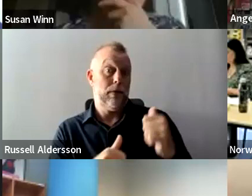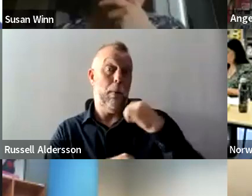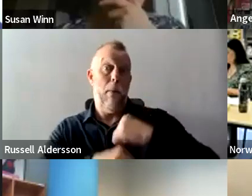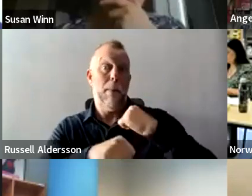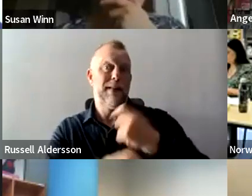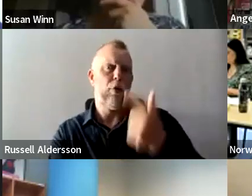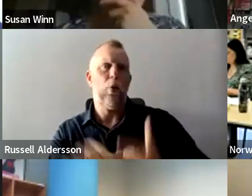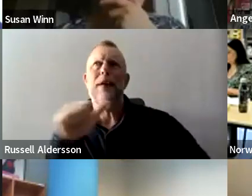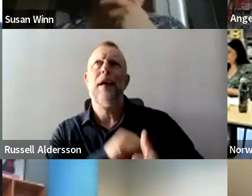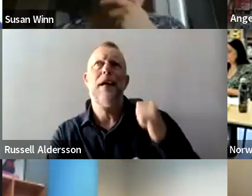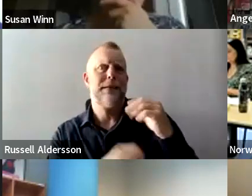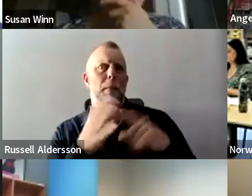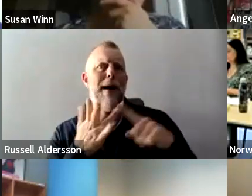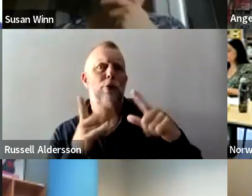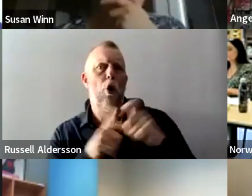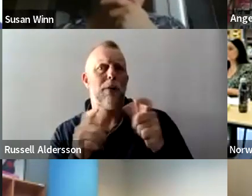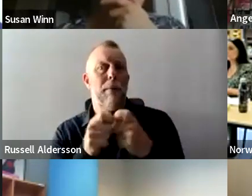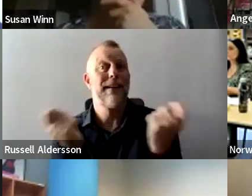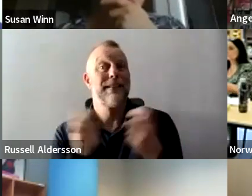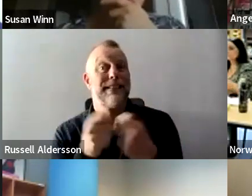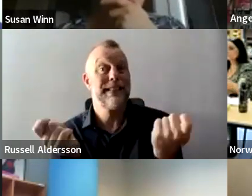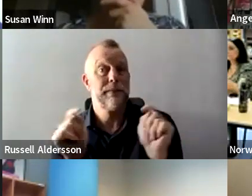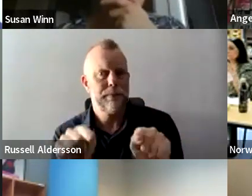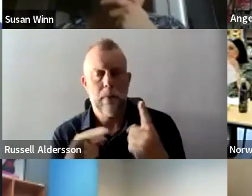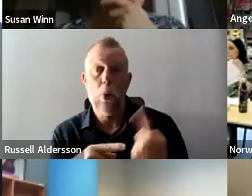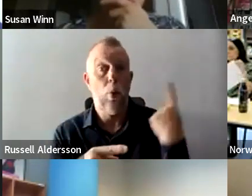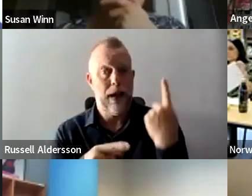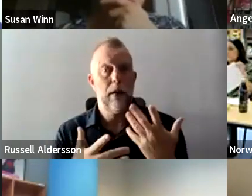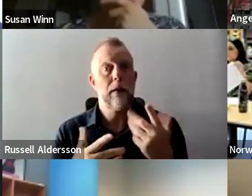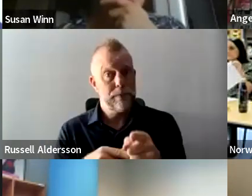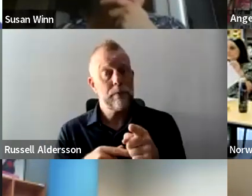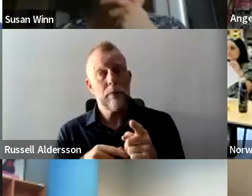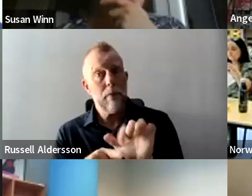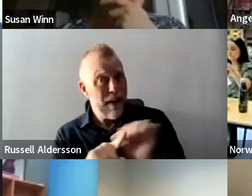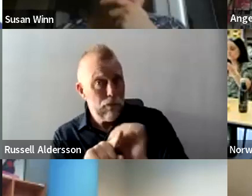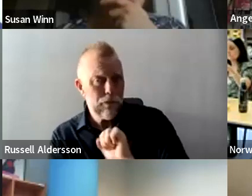as a quick refresher and memory jogger for teachers